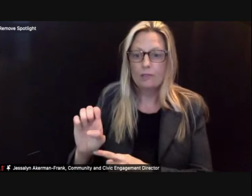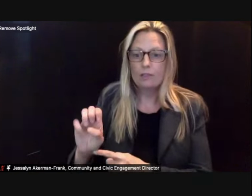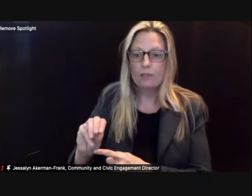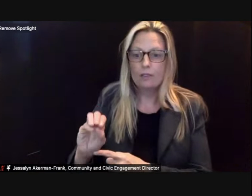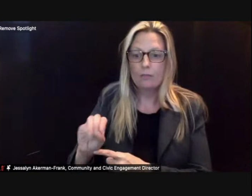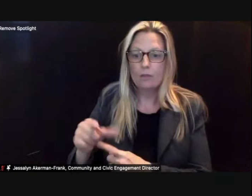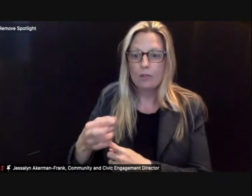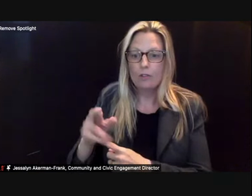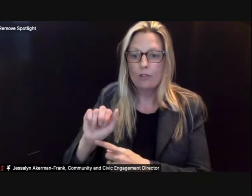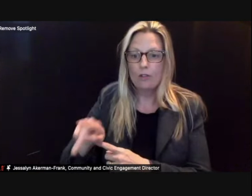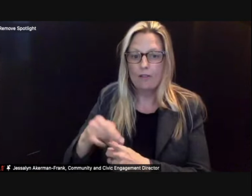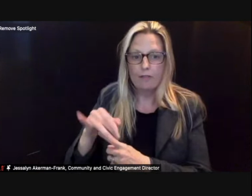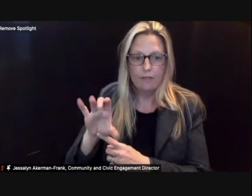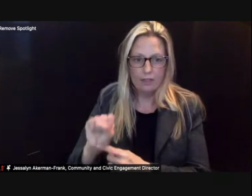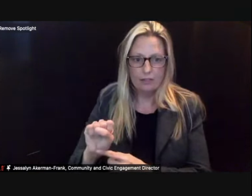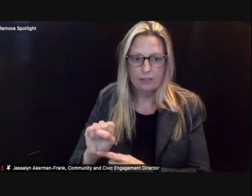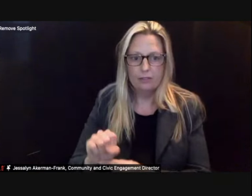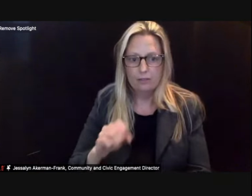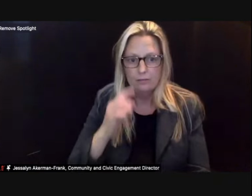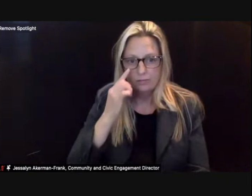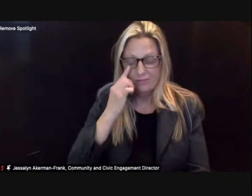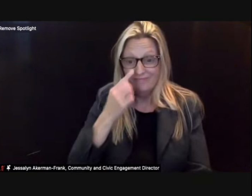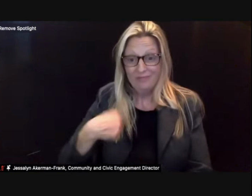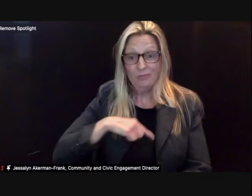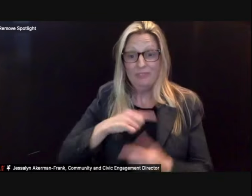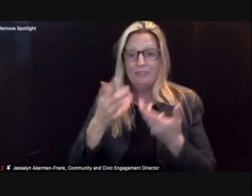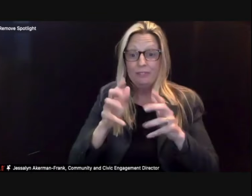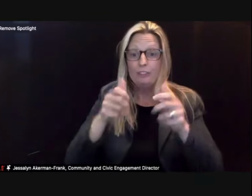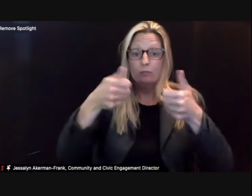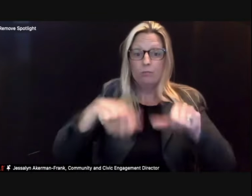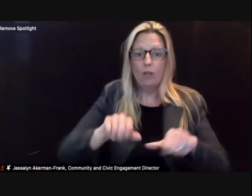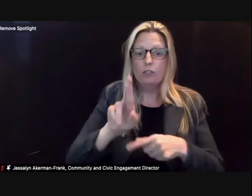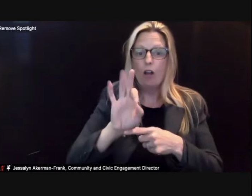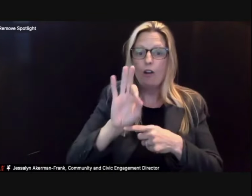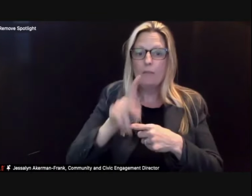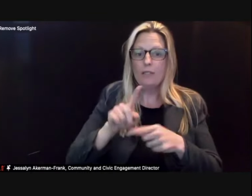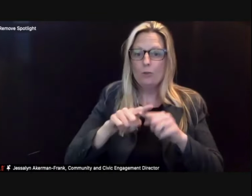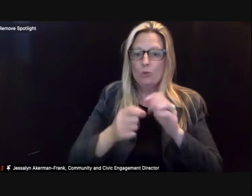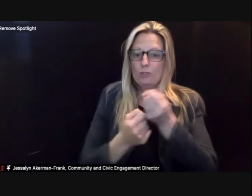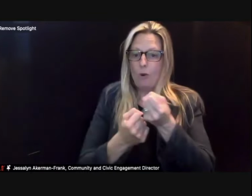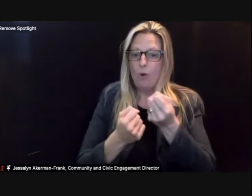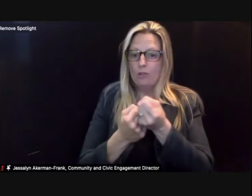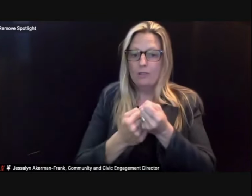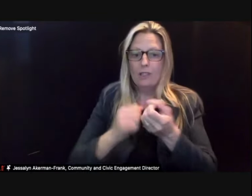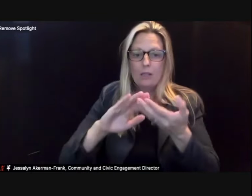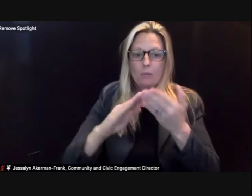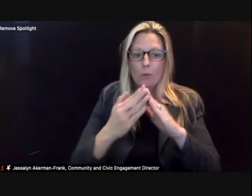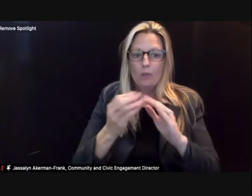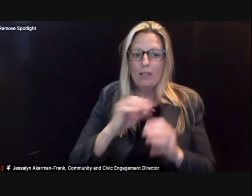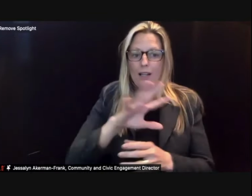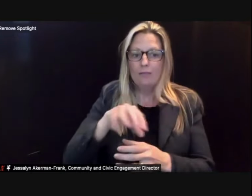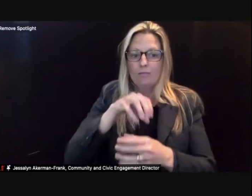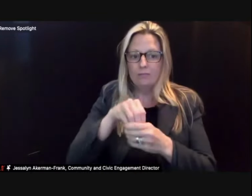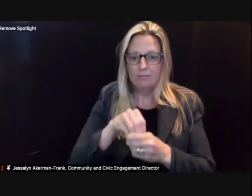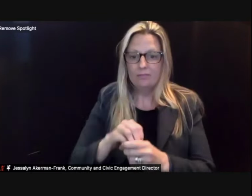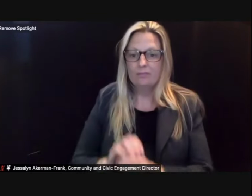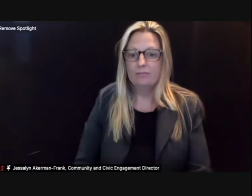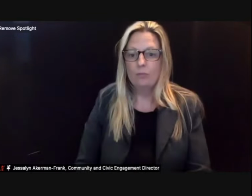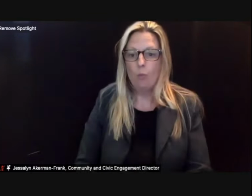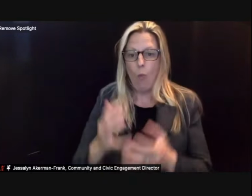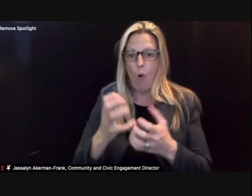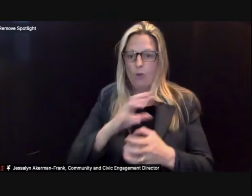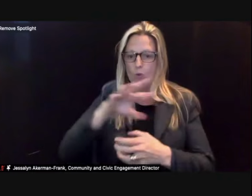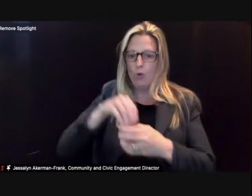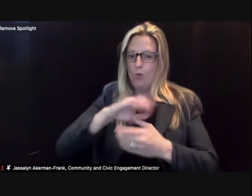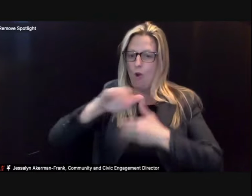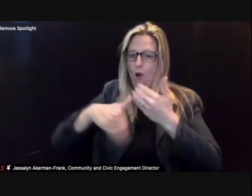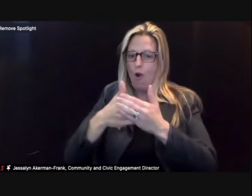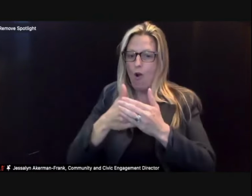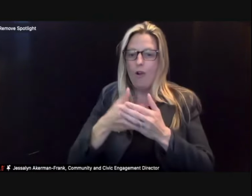Demographics. We have posted RFP to support Community and Civic Engagement. We included